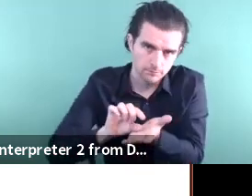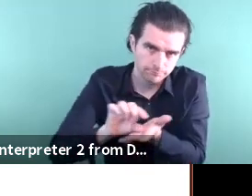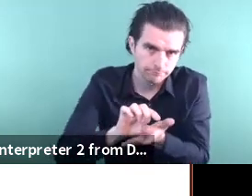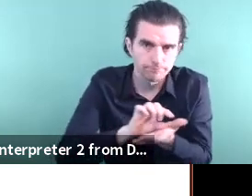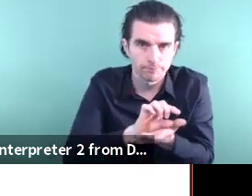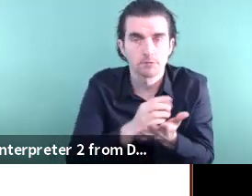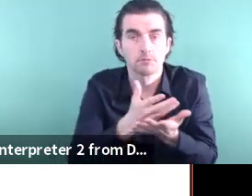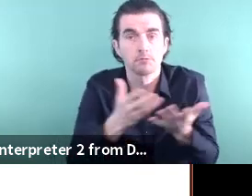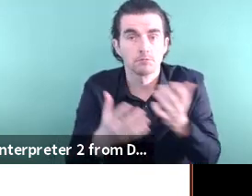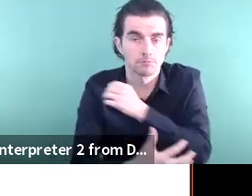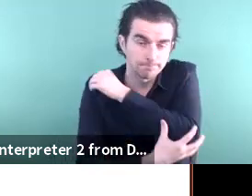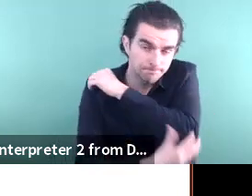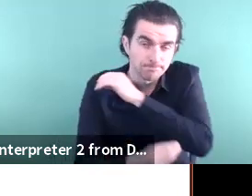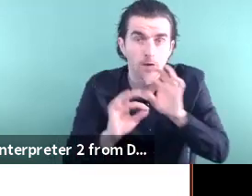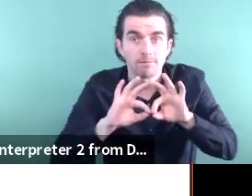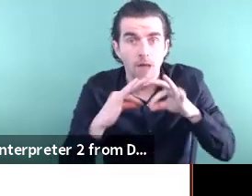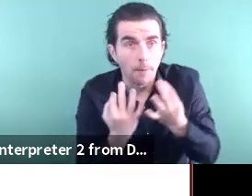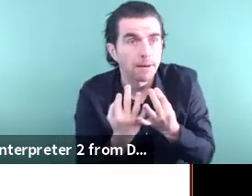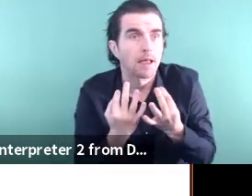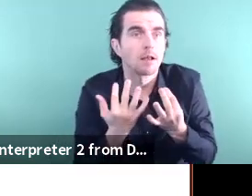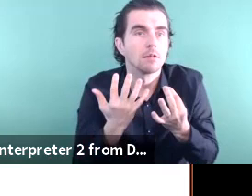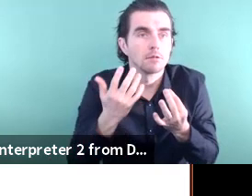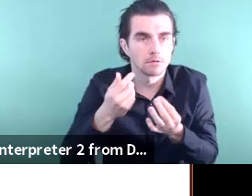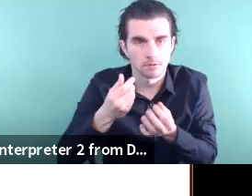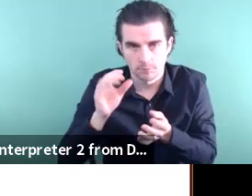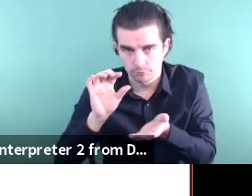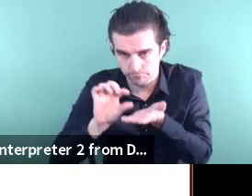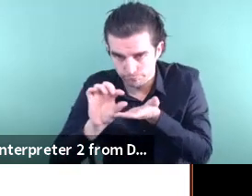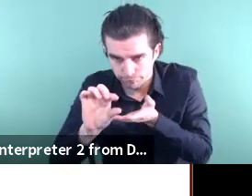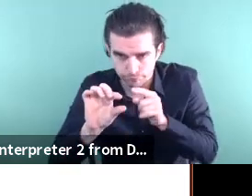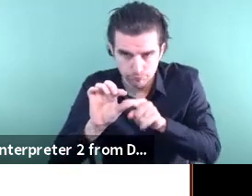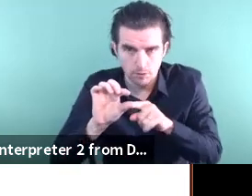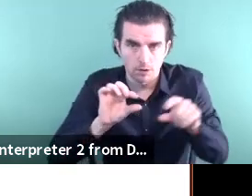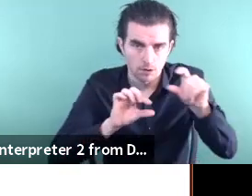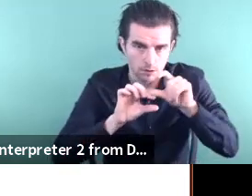CPS was compatible with Poverty Benefit Scheme. In, the same time there was also a